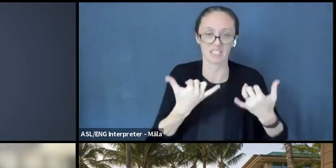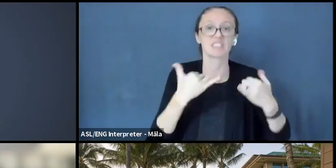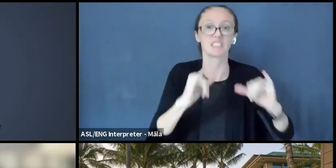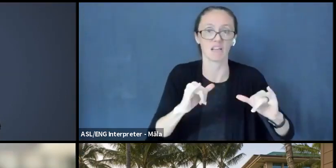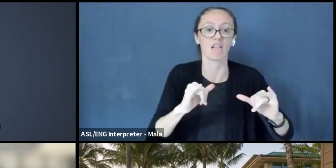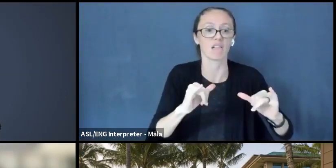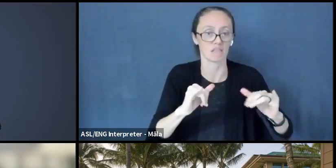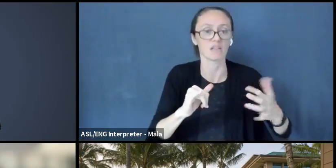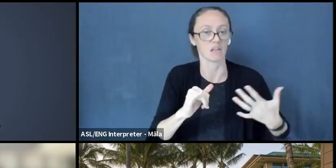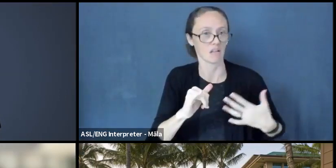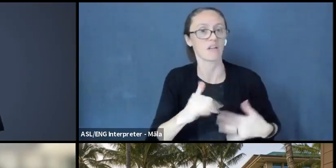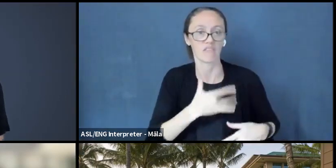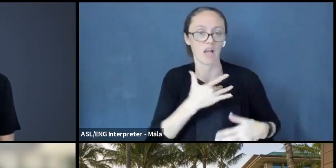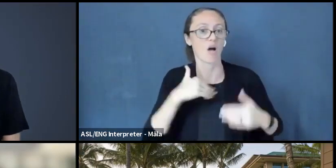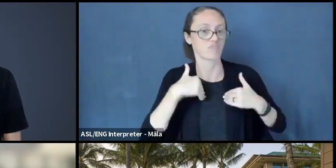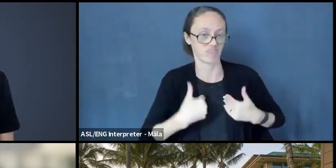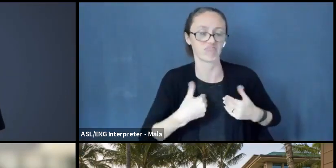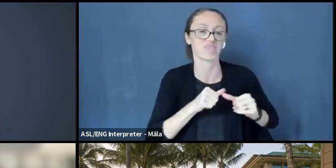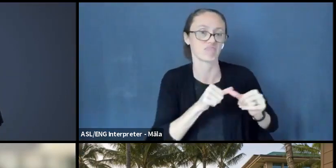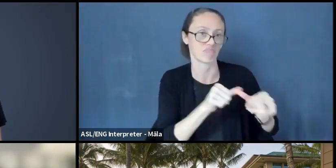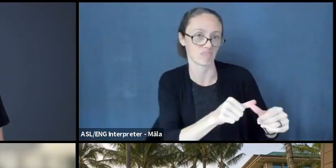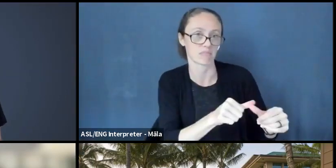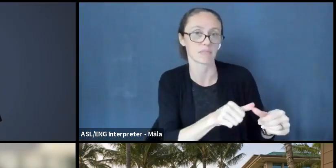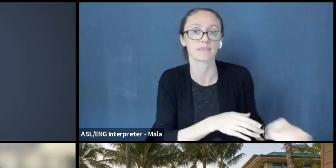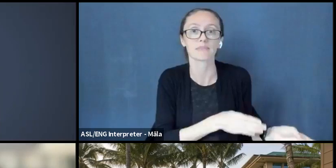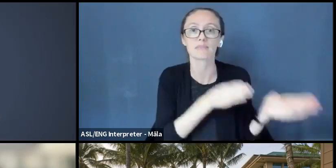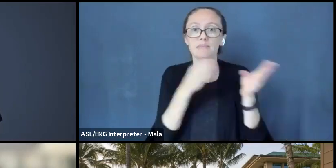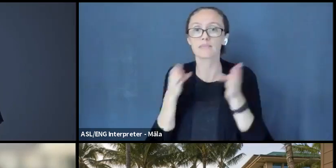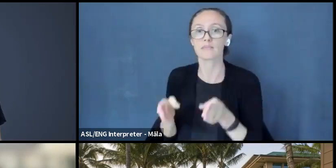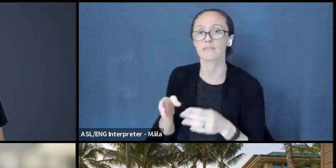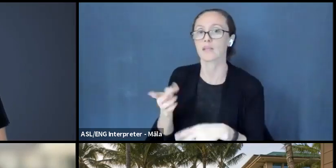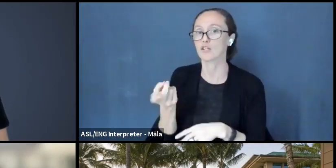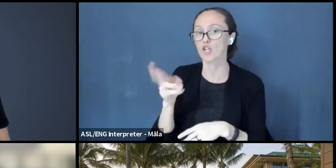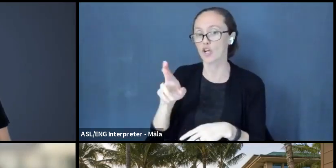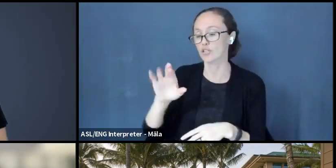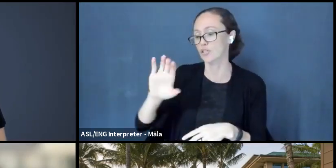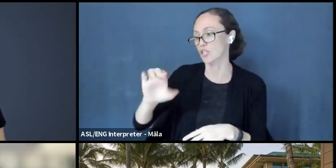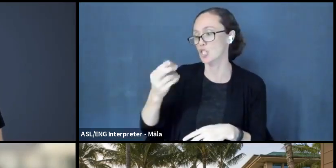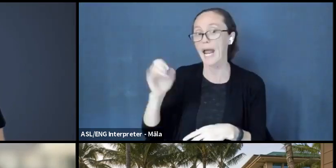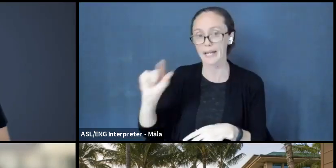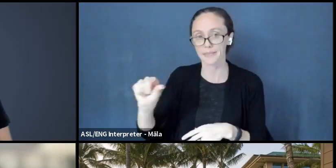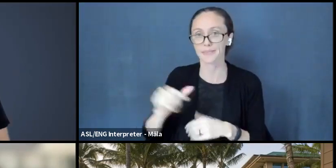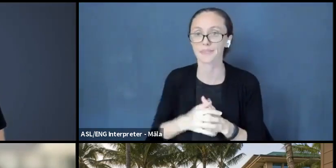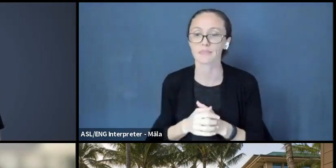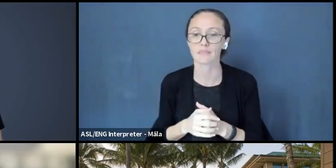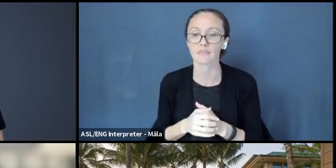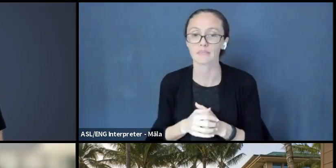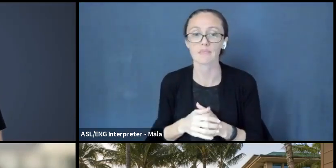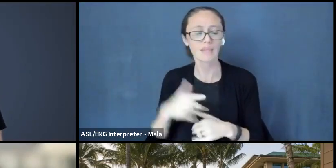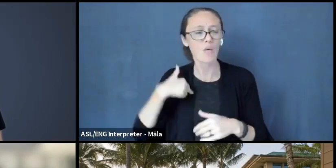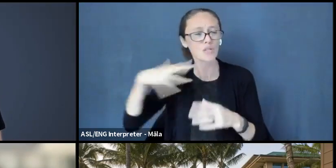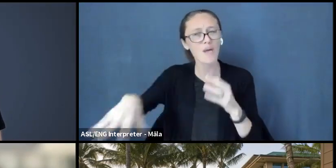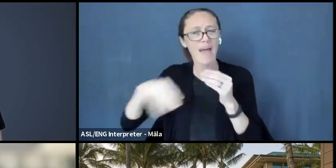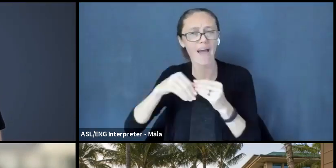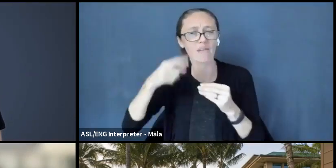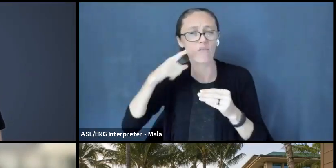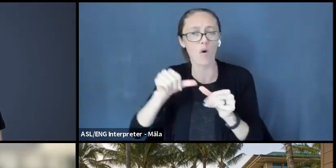Just add to what you've already said, for long Covid, what they're finding right now